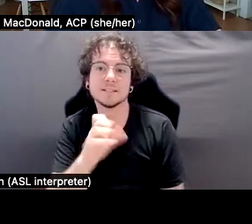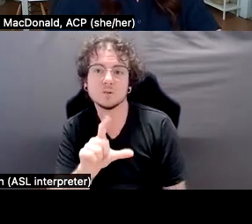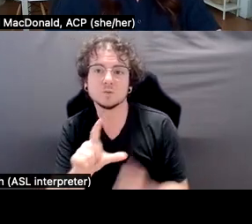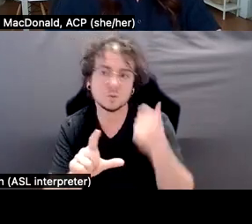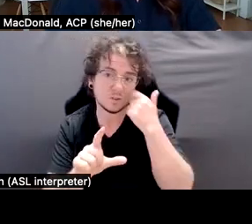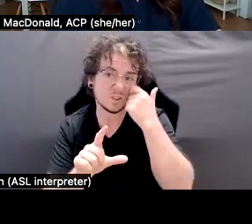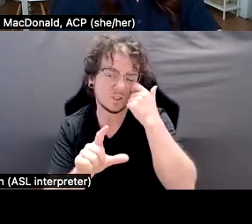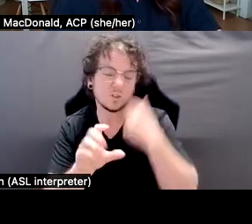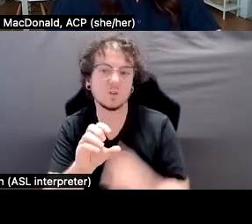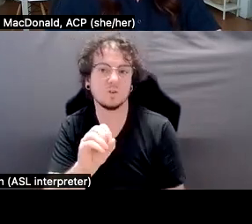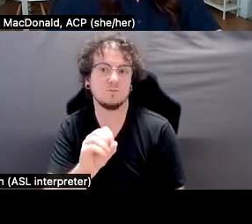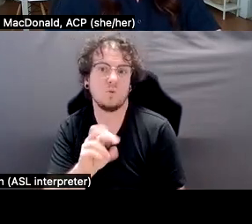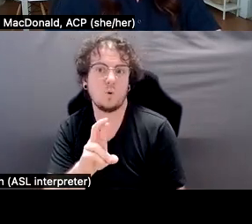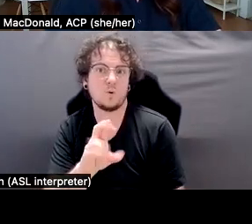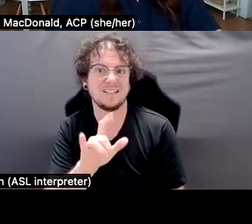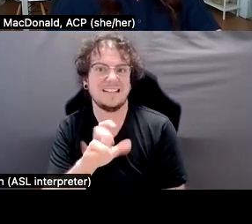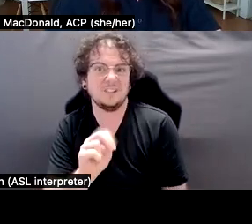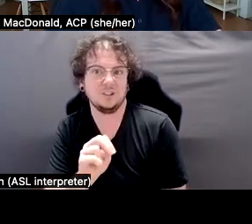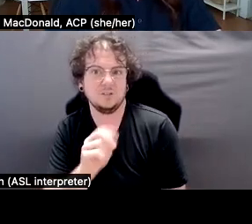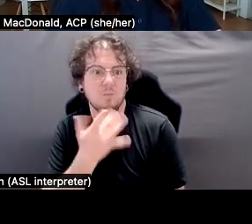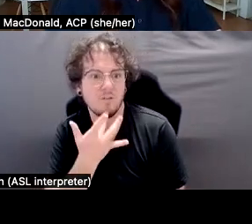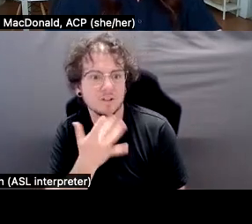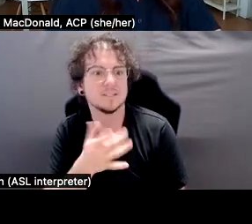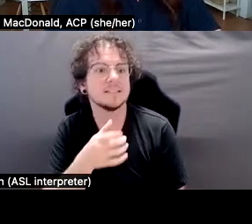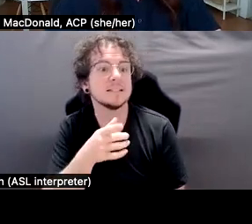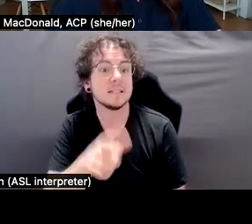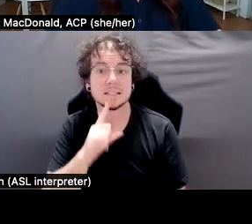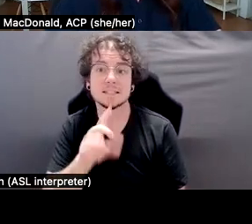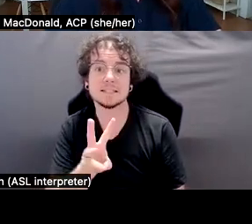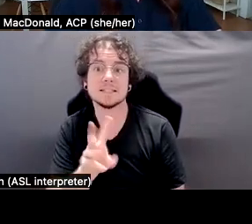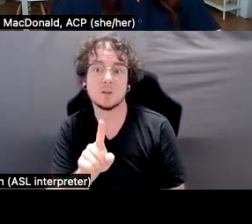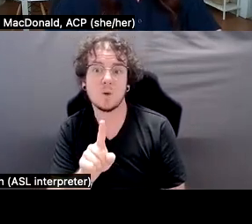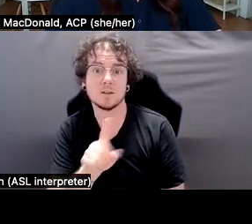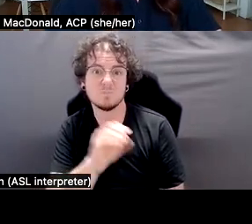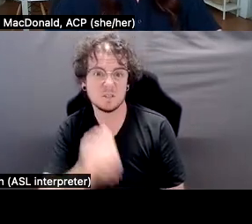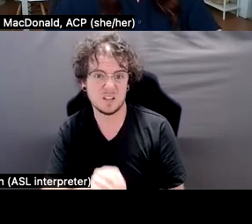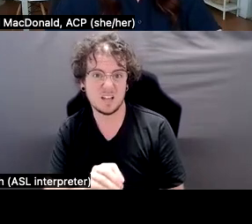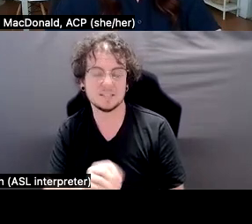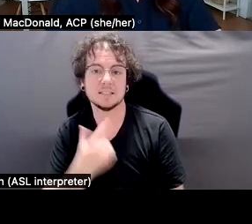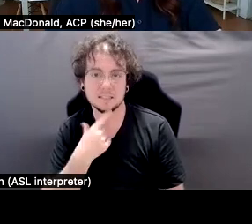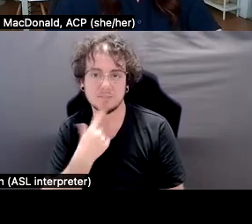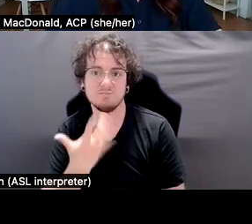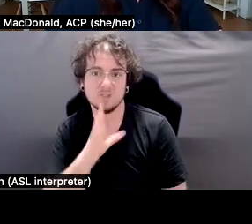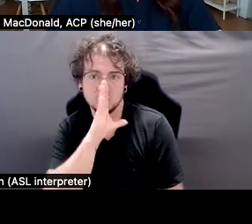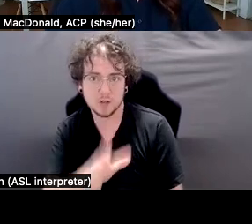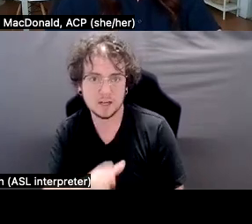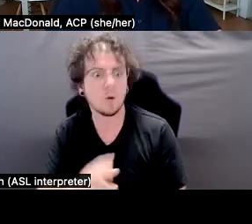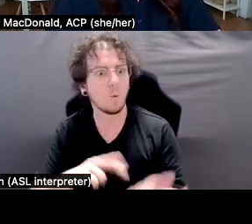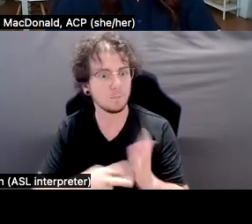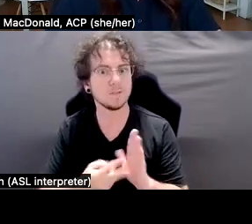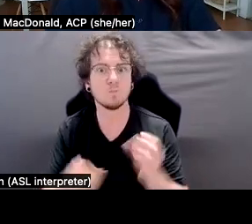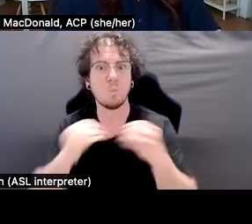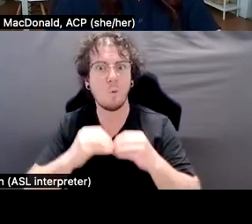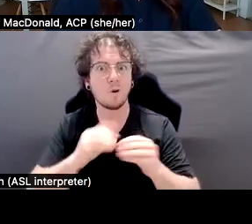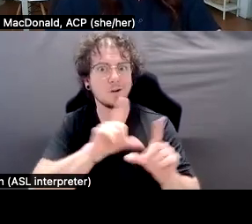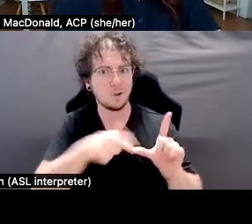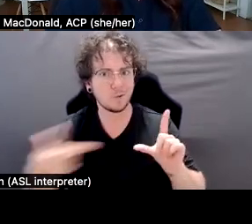in the 2024 survey, which definitely shows a growing LGBTQ+ visibility in the workforce. In